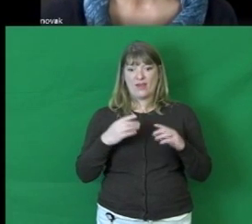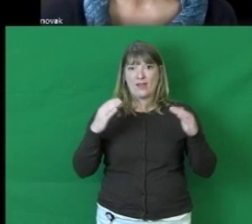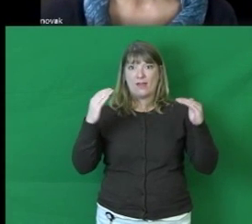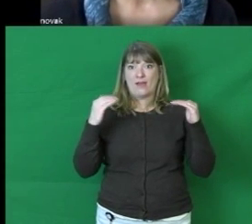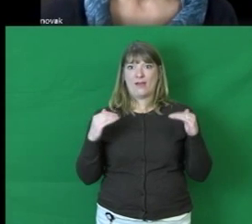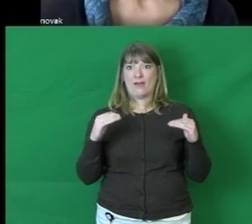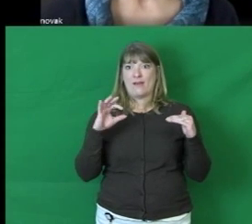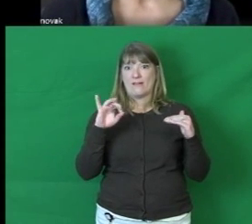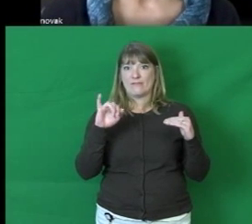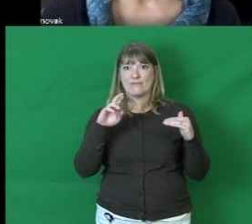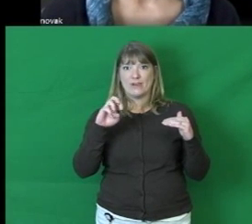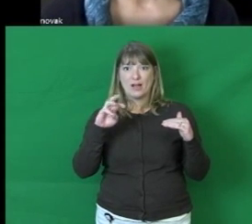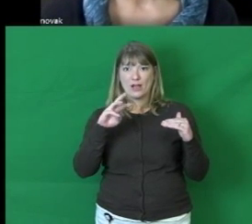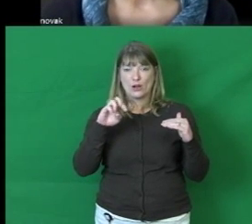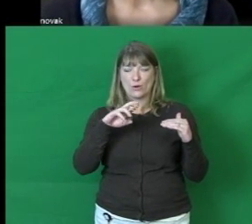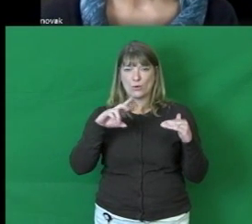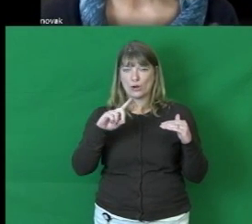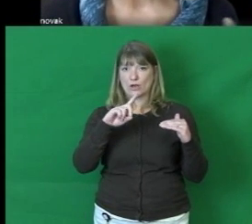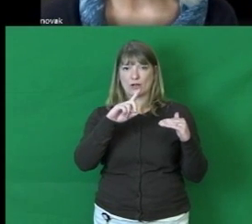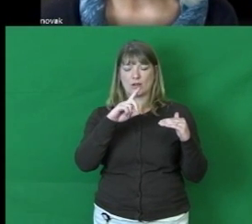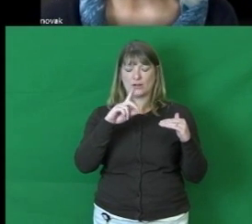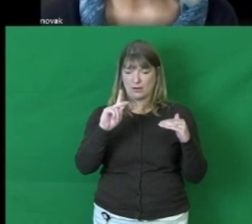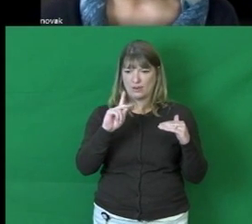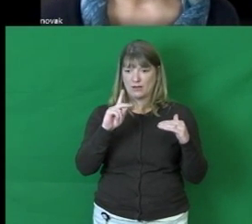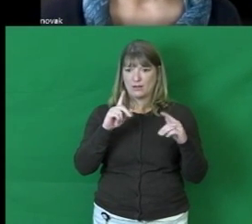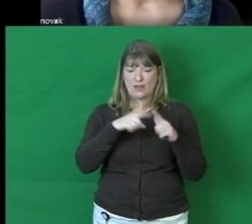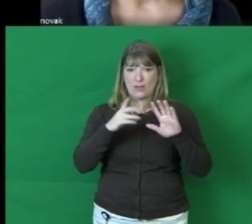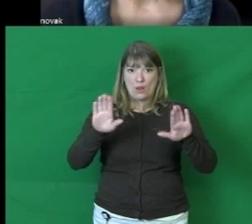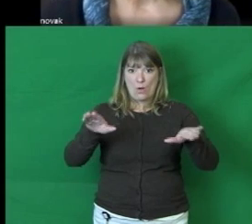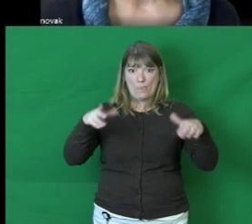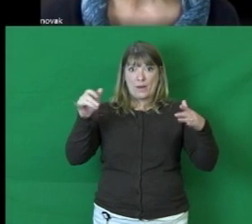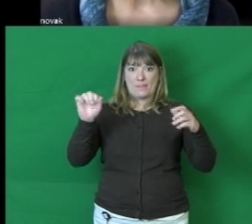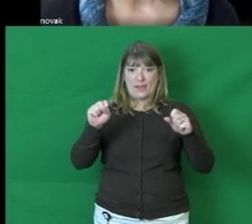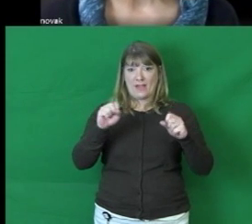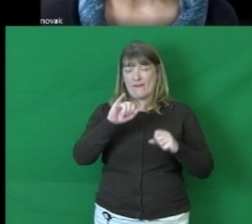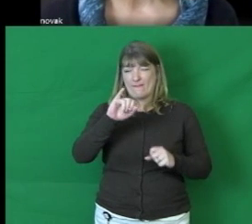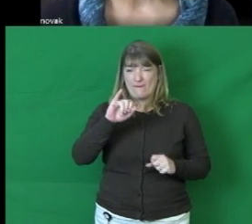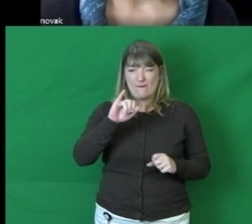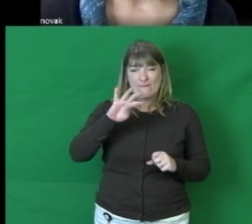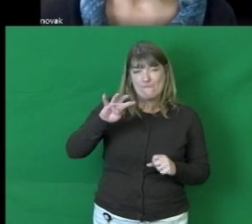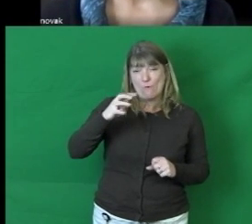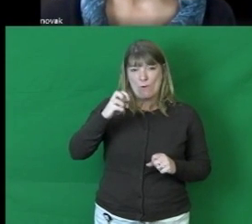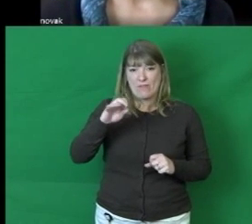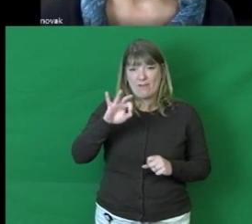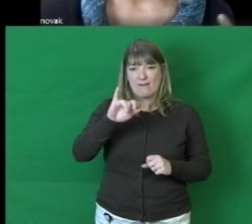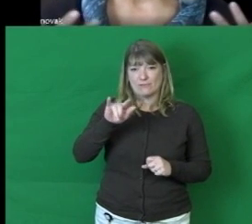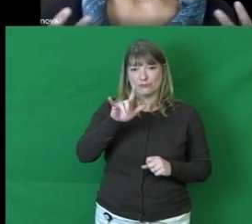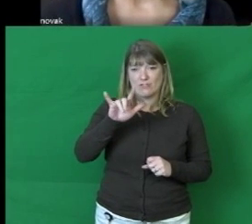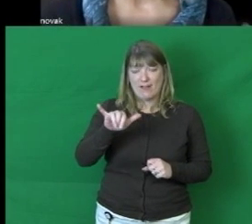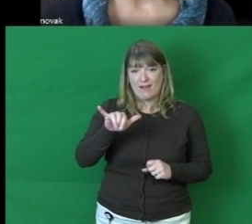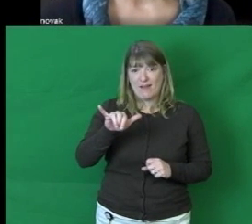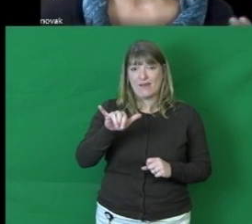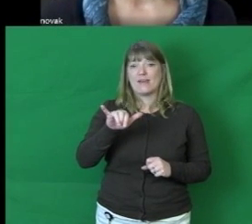which she uses a simili. "Just open up like the Fourth of July." Then the main chorus